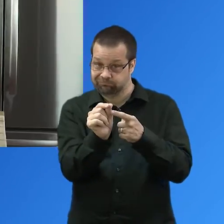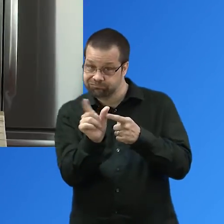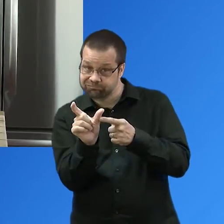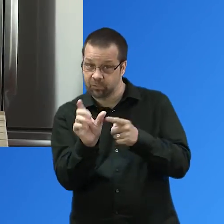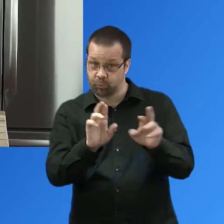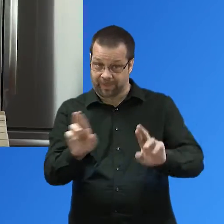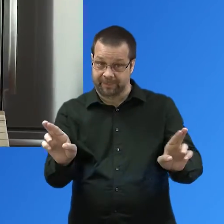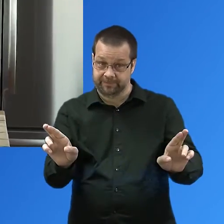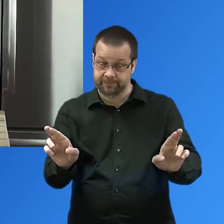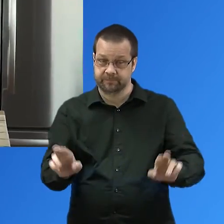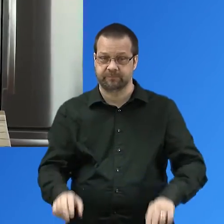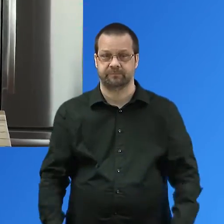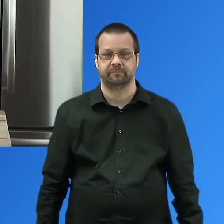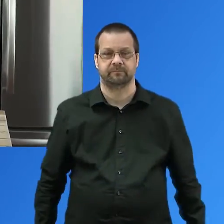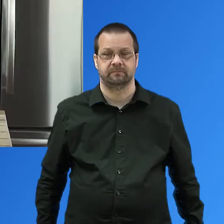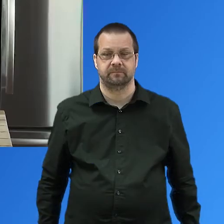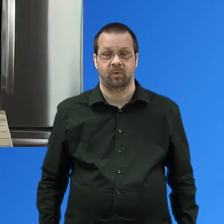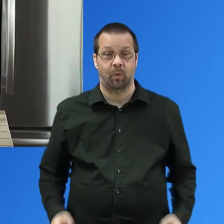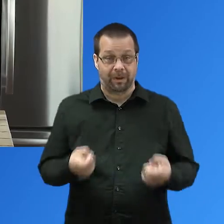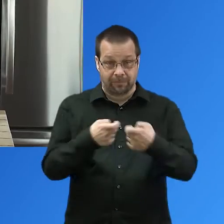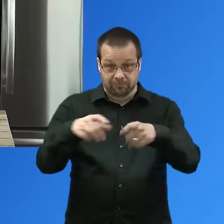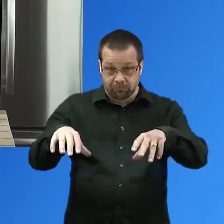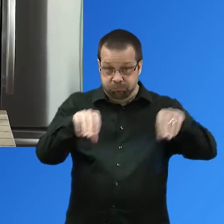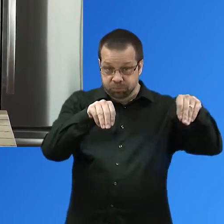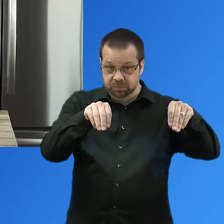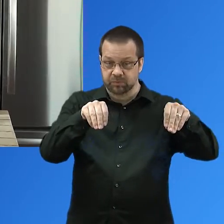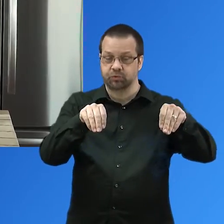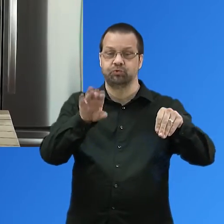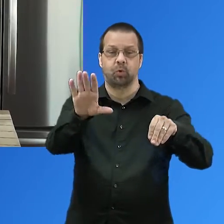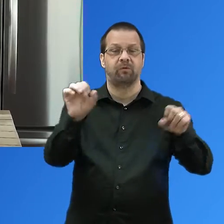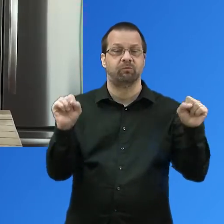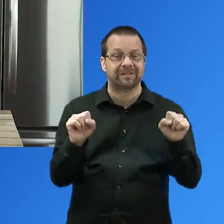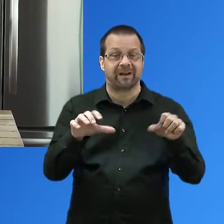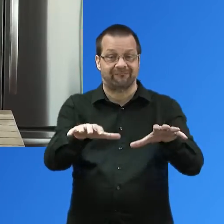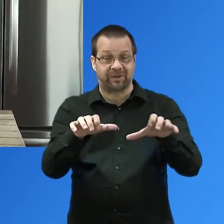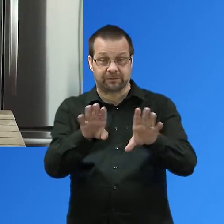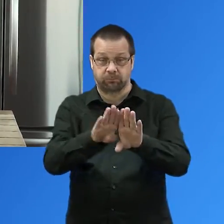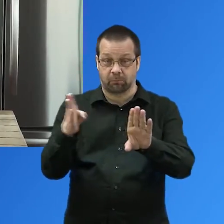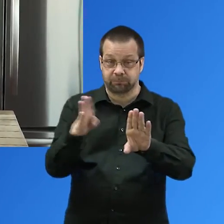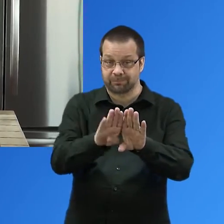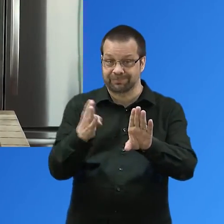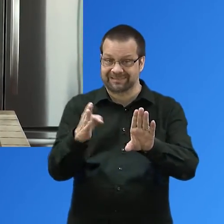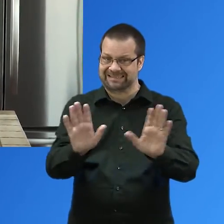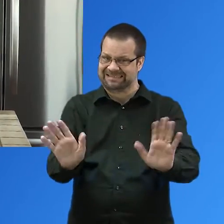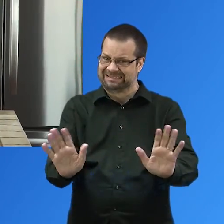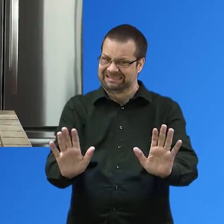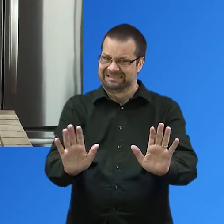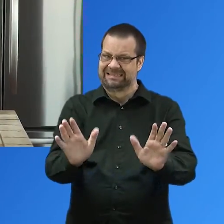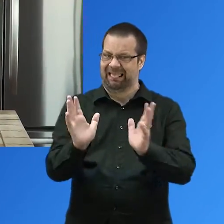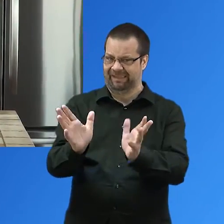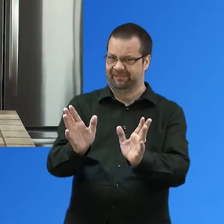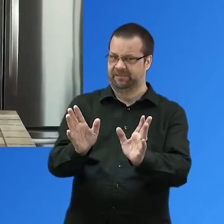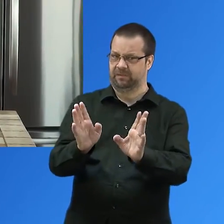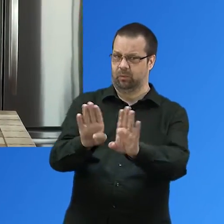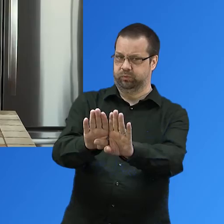During the outage, minimize opening refrigerator and freezer doors to help maintain the temperature and for extended outages